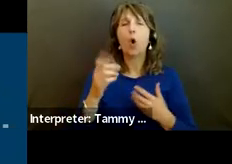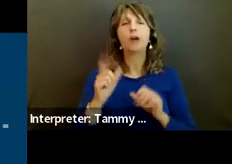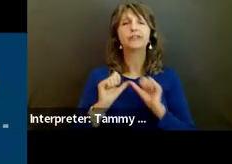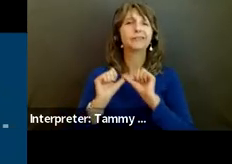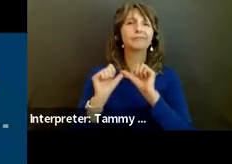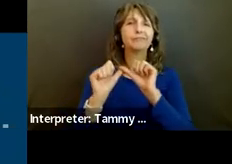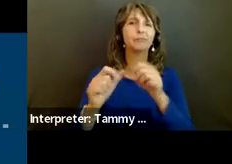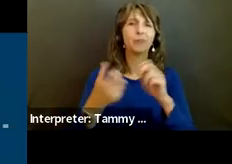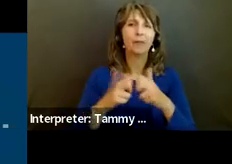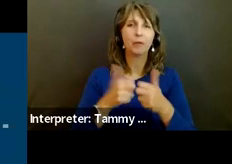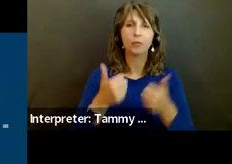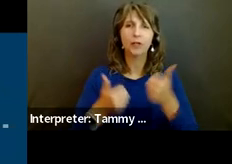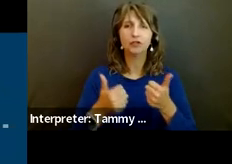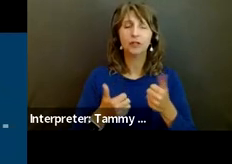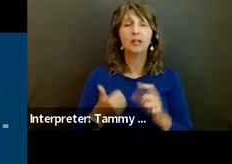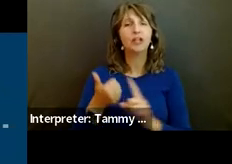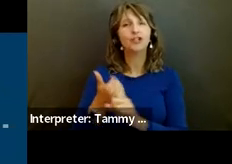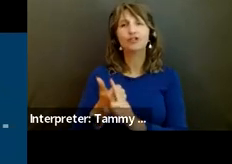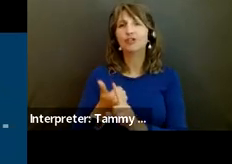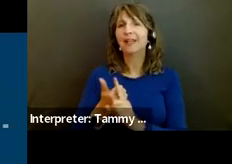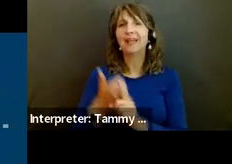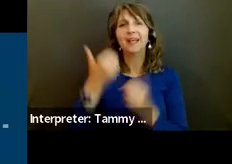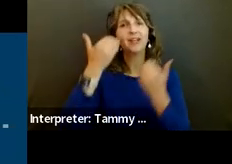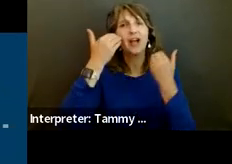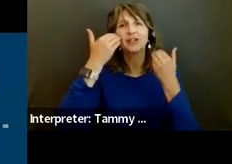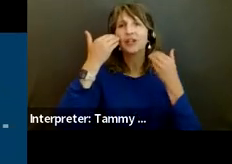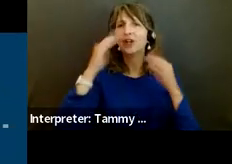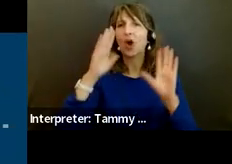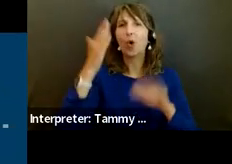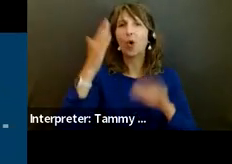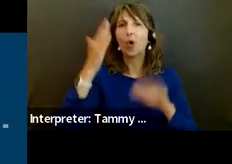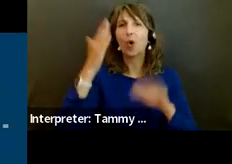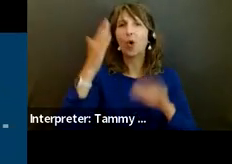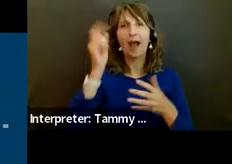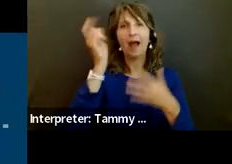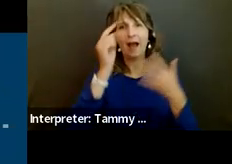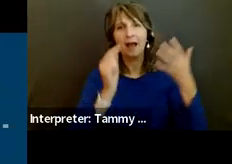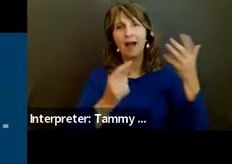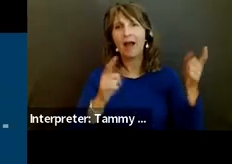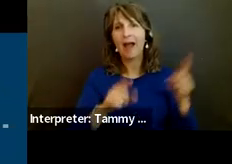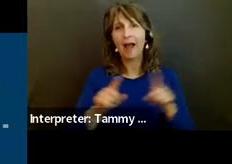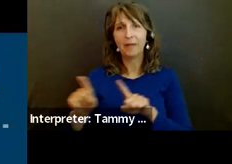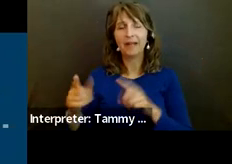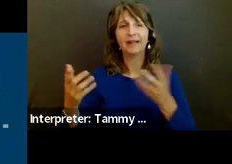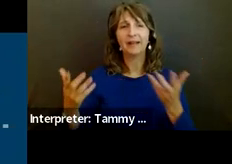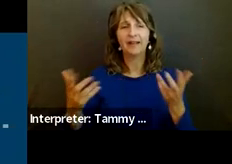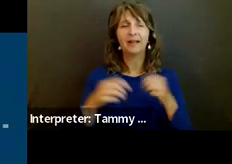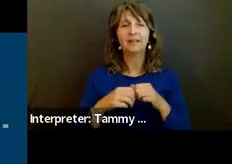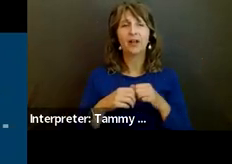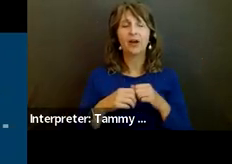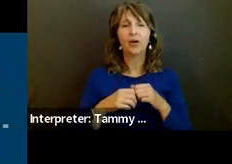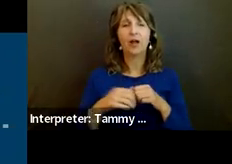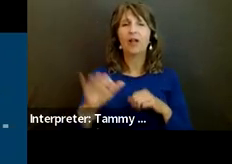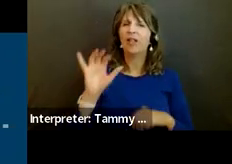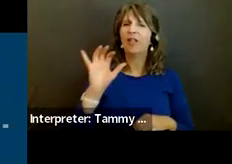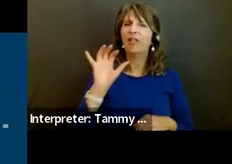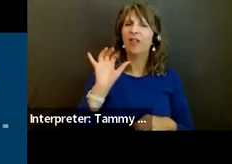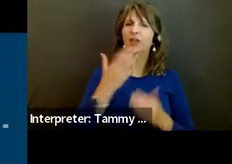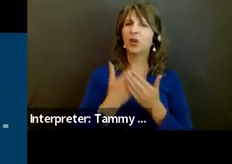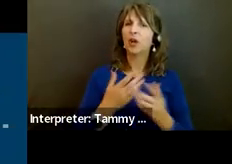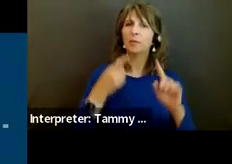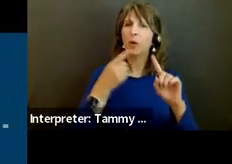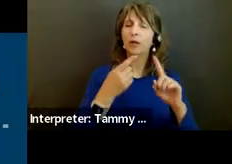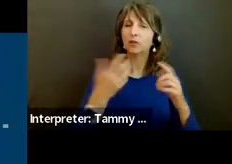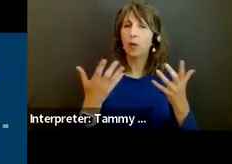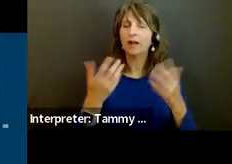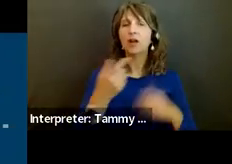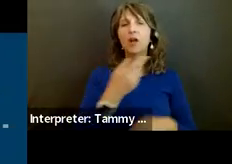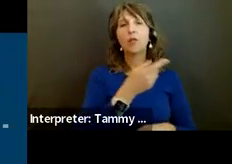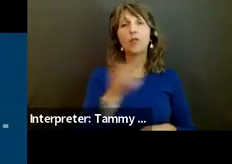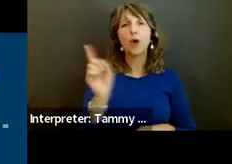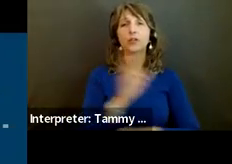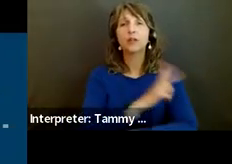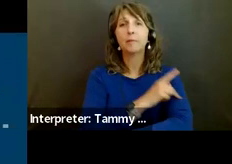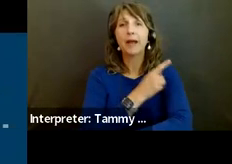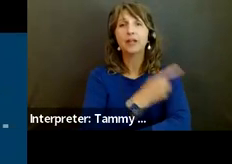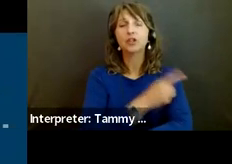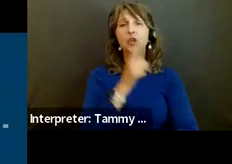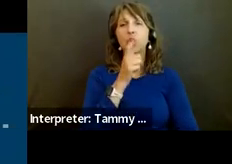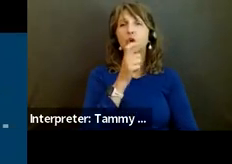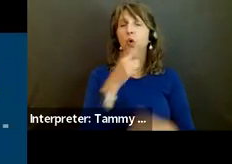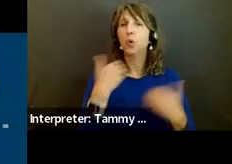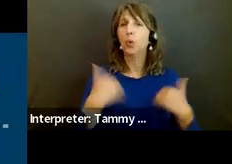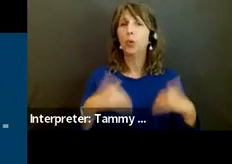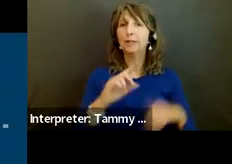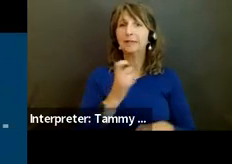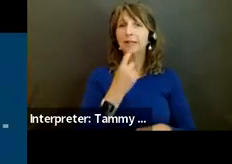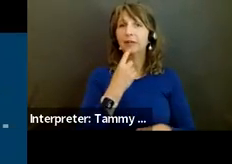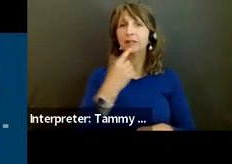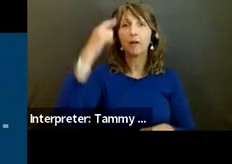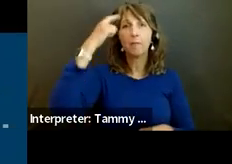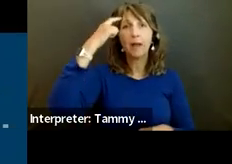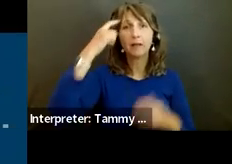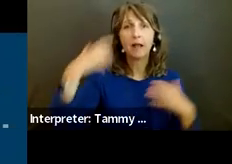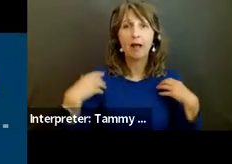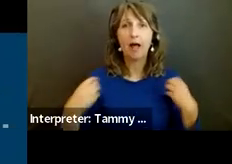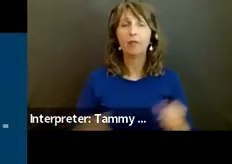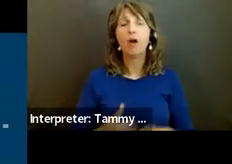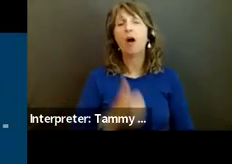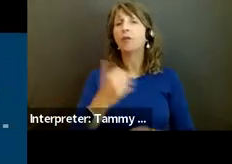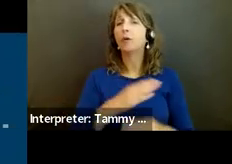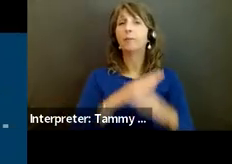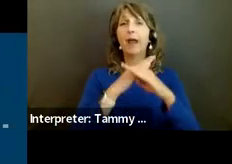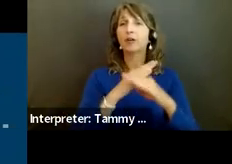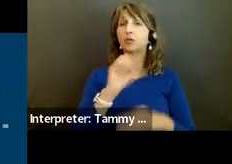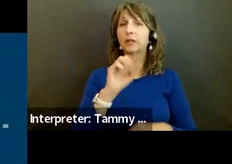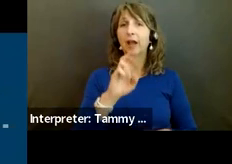She is not able to give me those story points. And a lot of that brings up some good points about vulnerable patient populations, mental health, and barriers to care, even back where she was in like Charles.